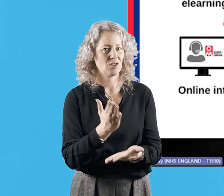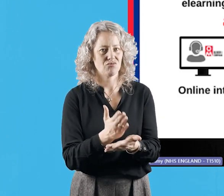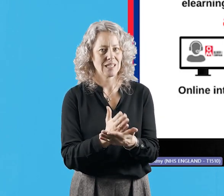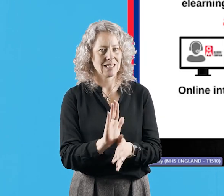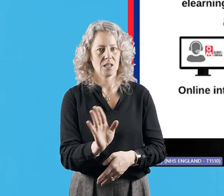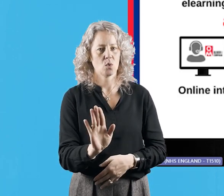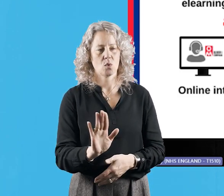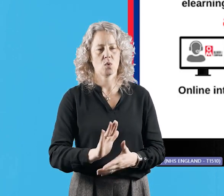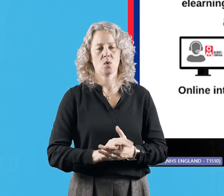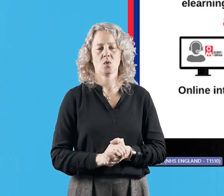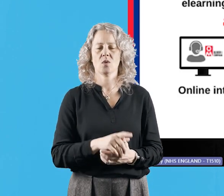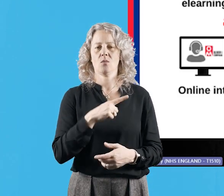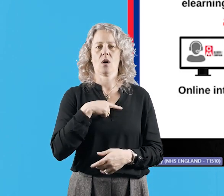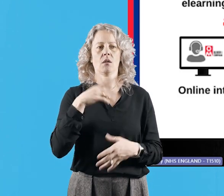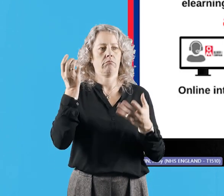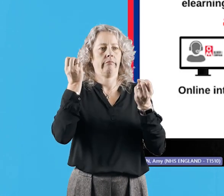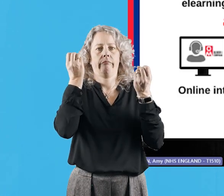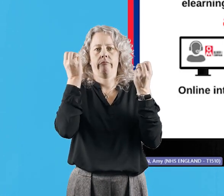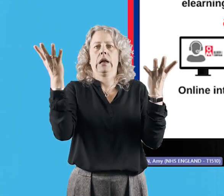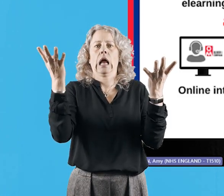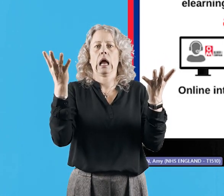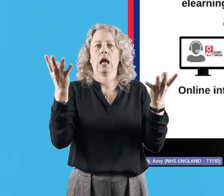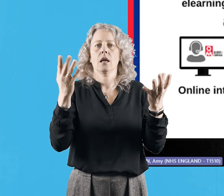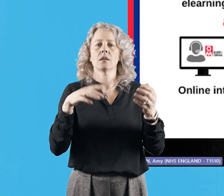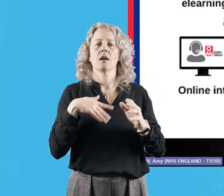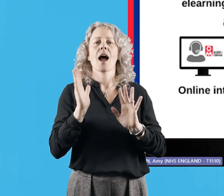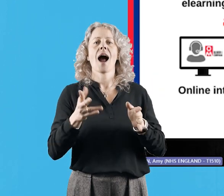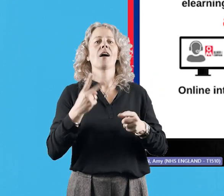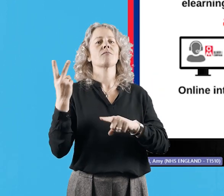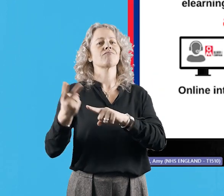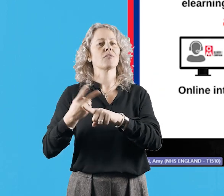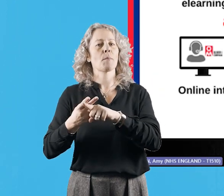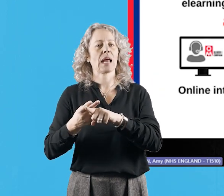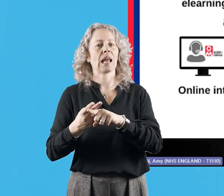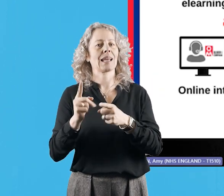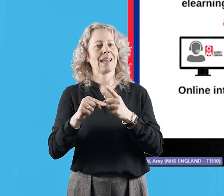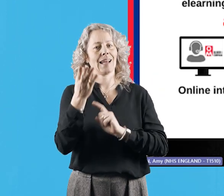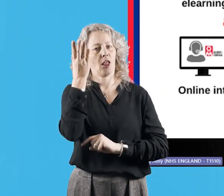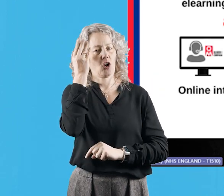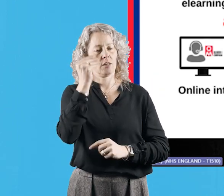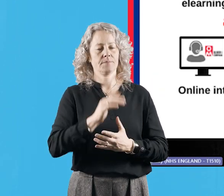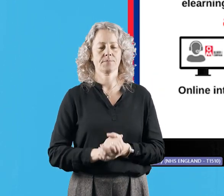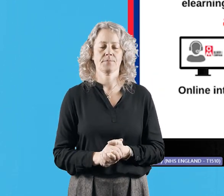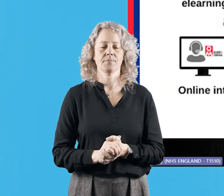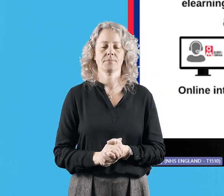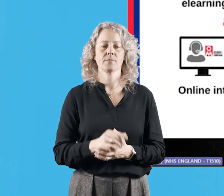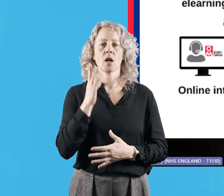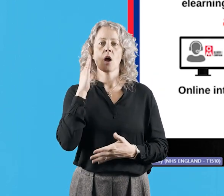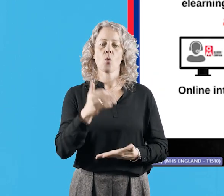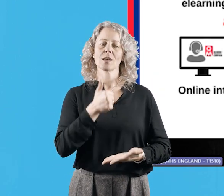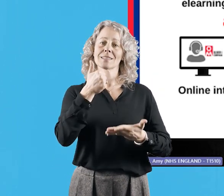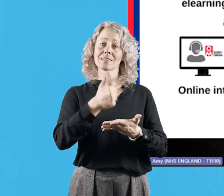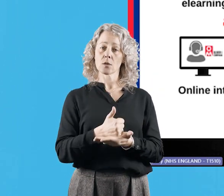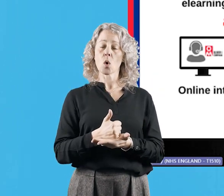because then you probably need to do the eLearning again. So once we're up and running and everything's kind of